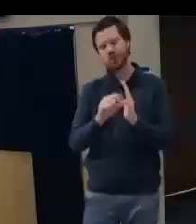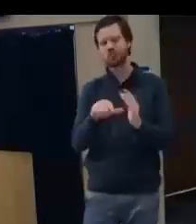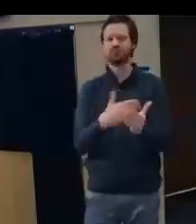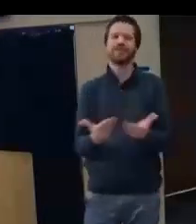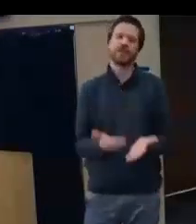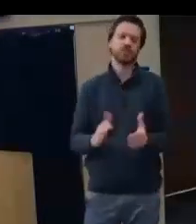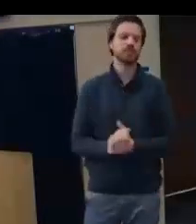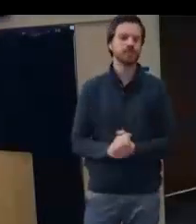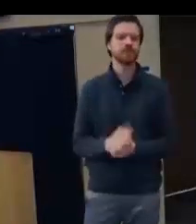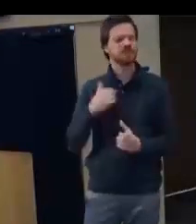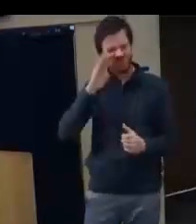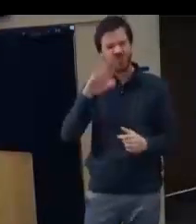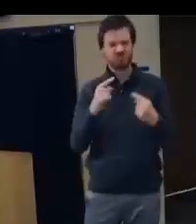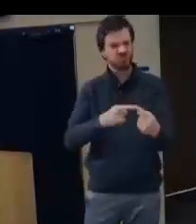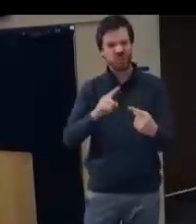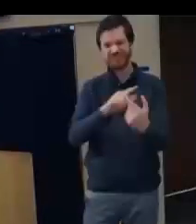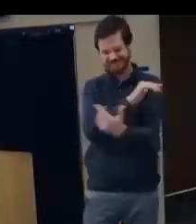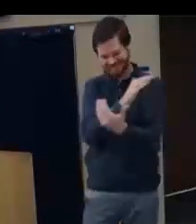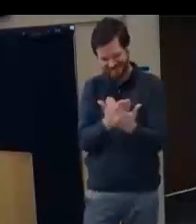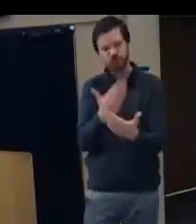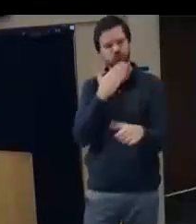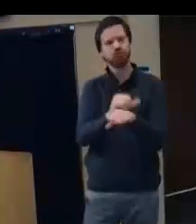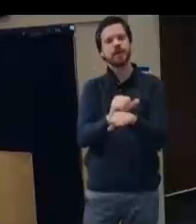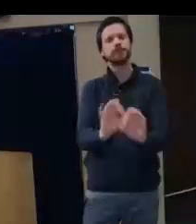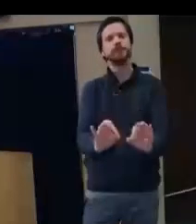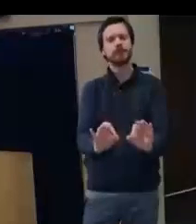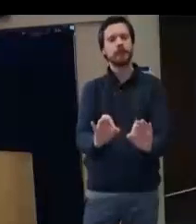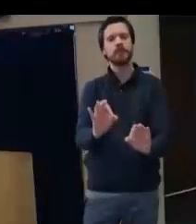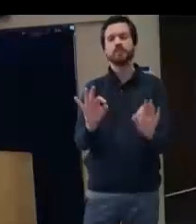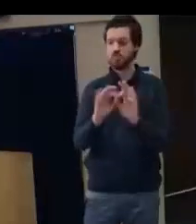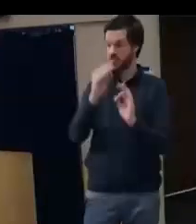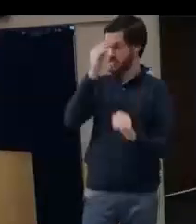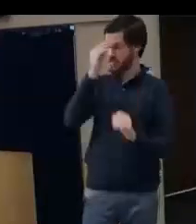it here I know it's a struggle to do so so good job so let them know that they're doing something